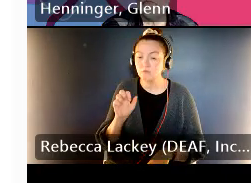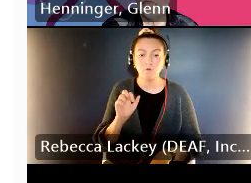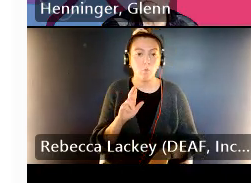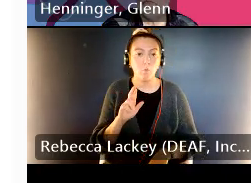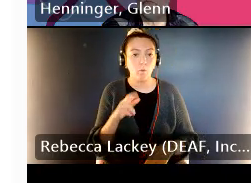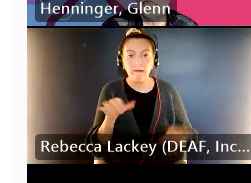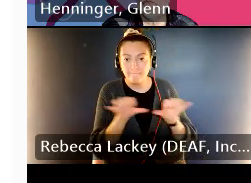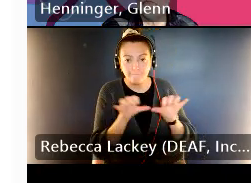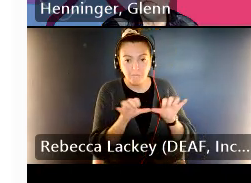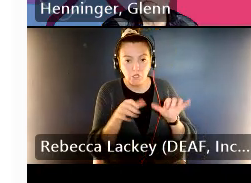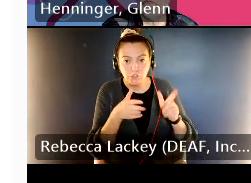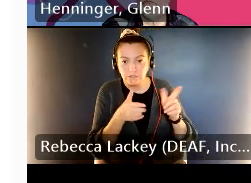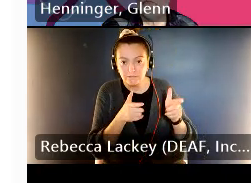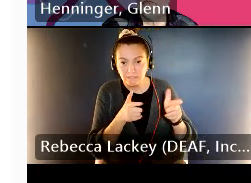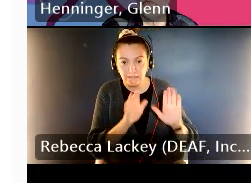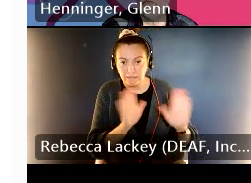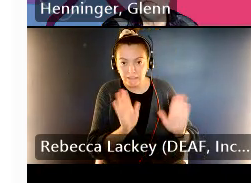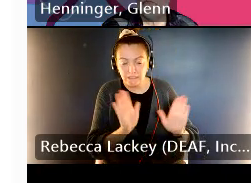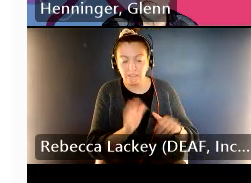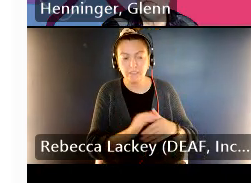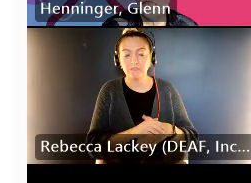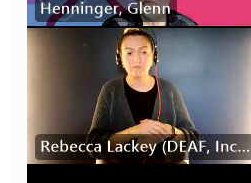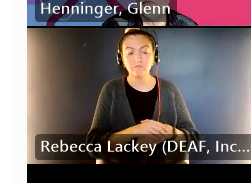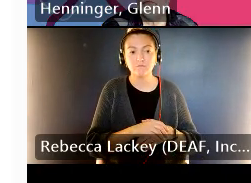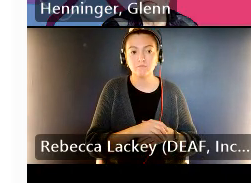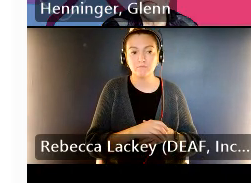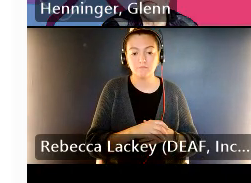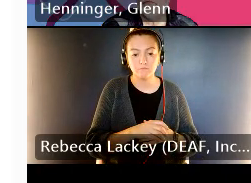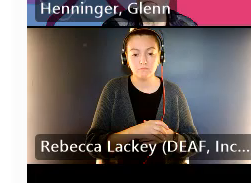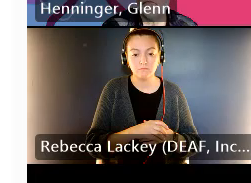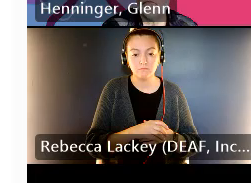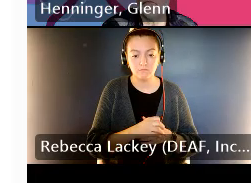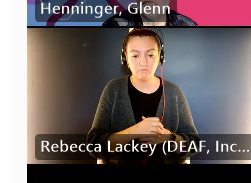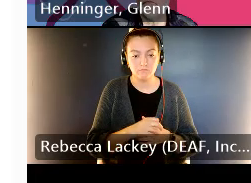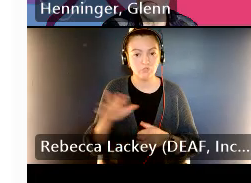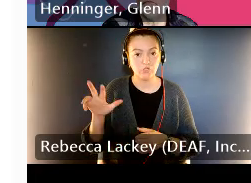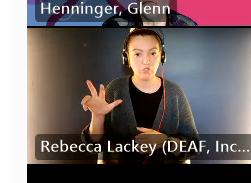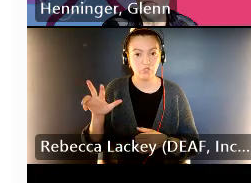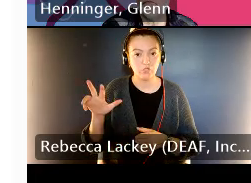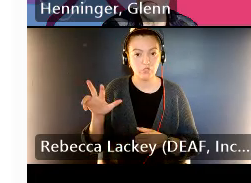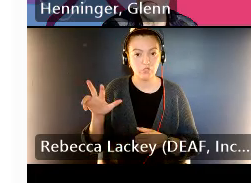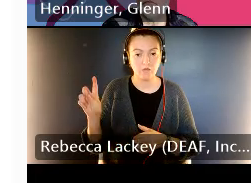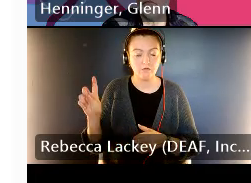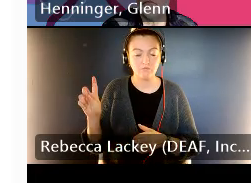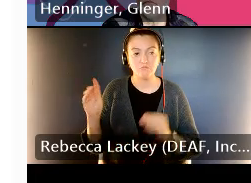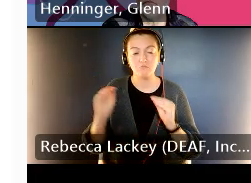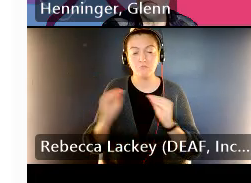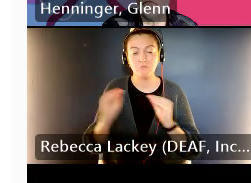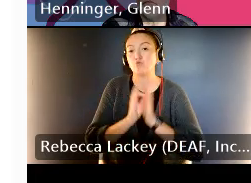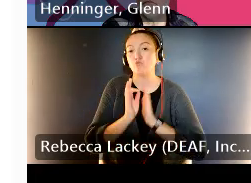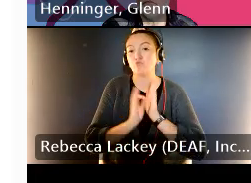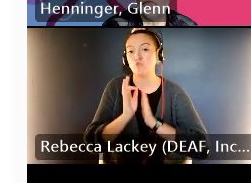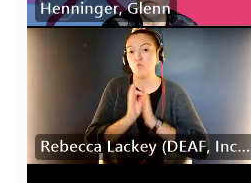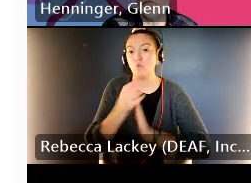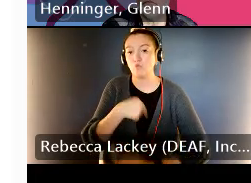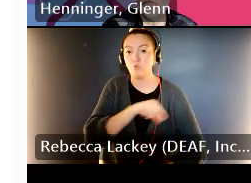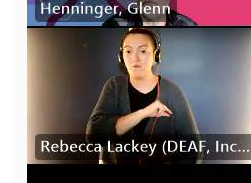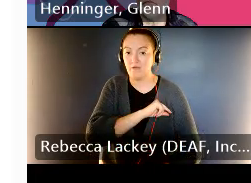the measured speed speeding either 31 is more of a scoring criteria number that we